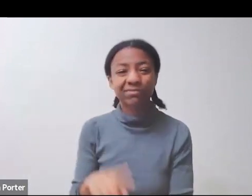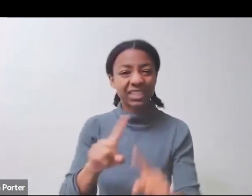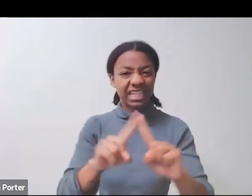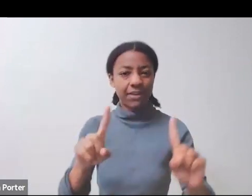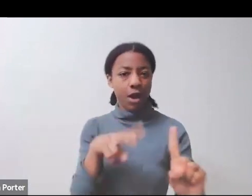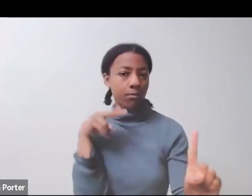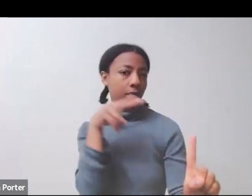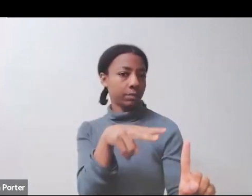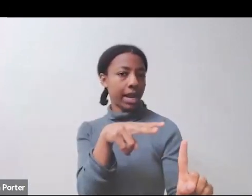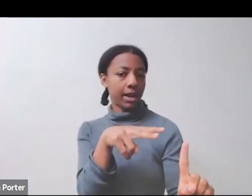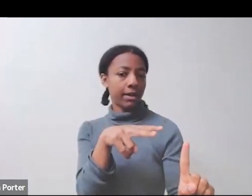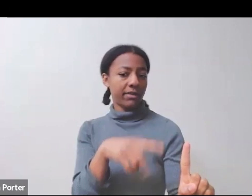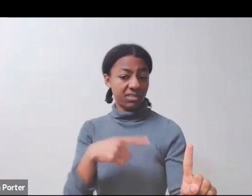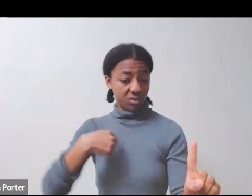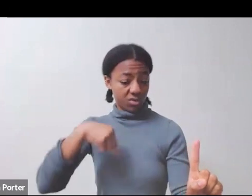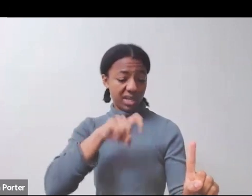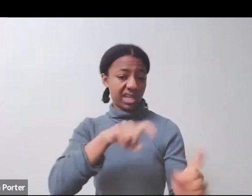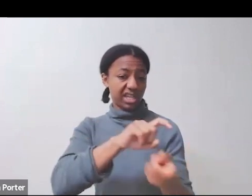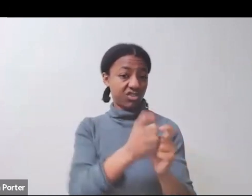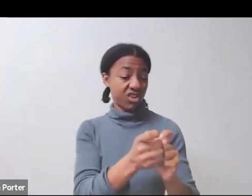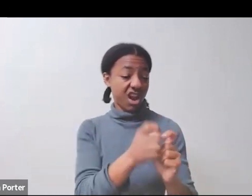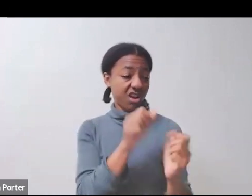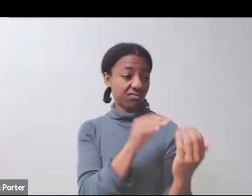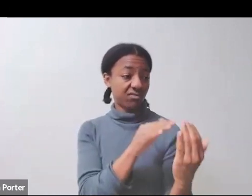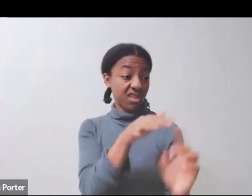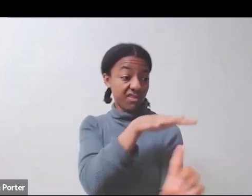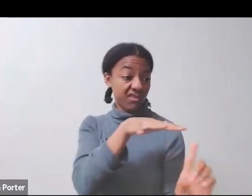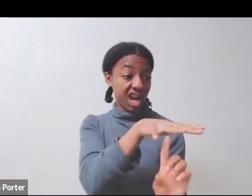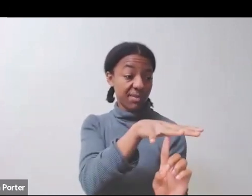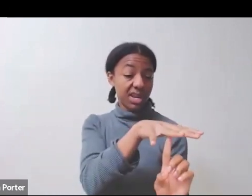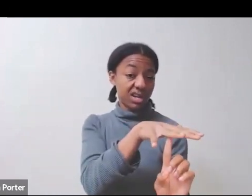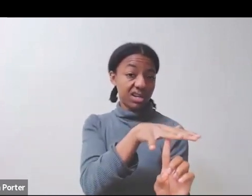and what we've been getting folks to do in computing in order to just be consistent across the field.